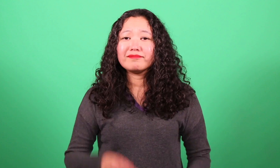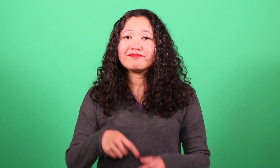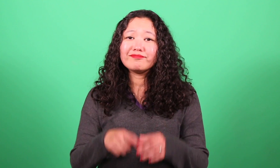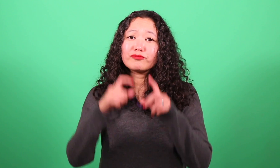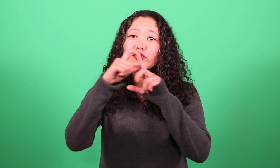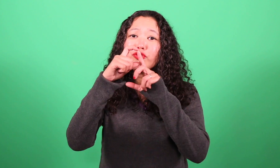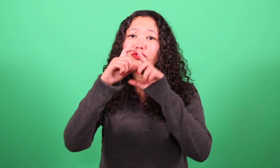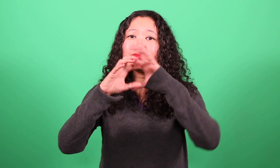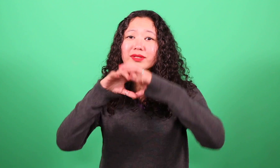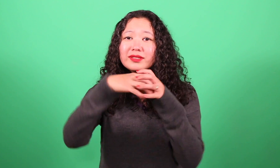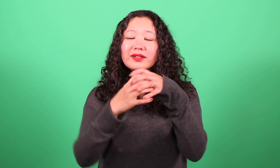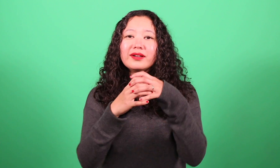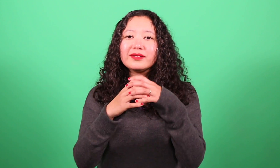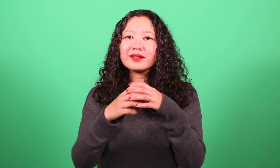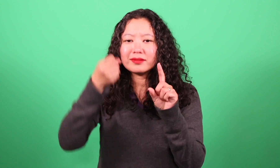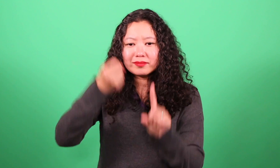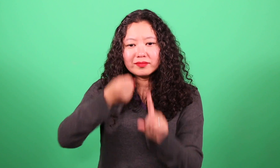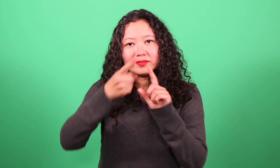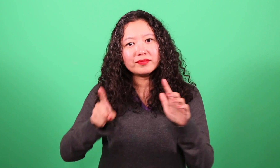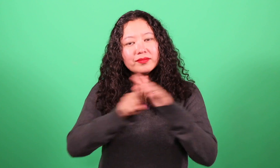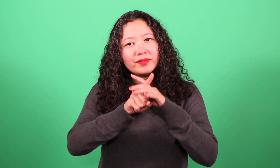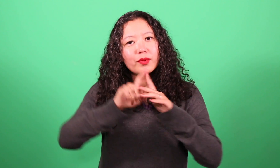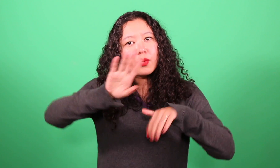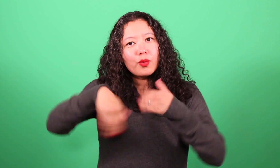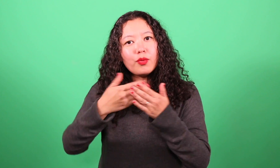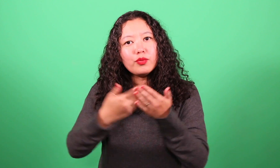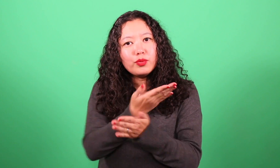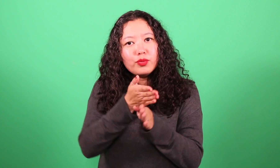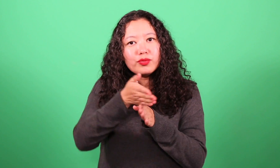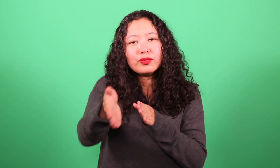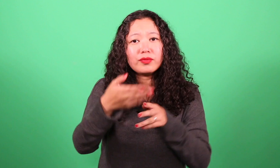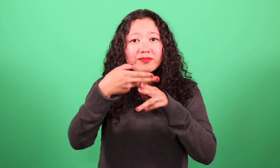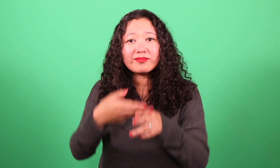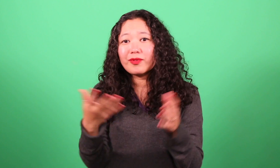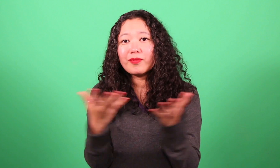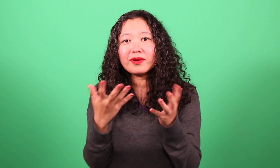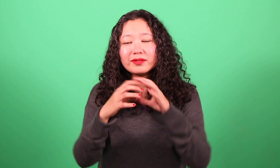This term has emerged a new discipline of Intersectionality Studies,